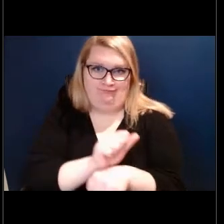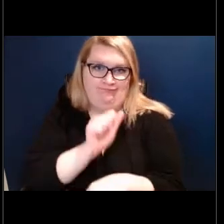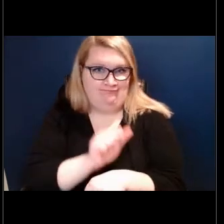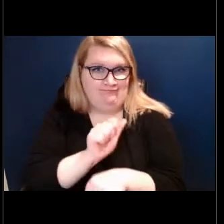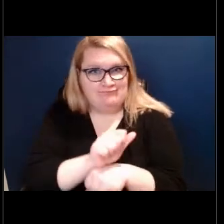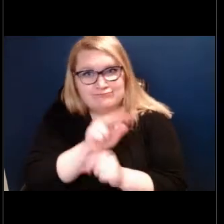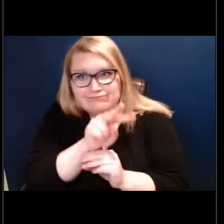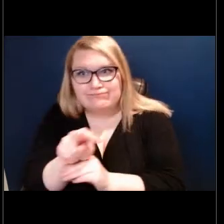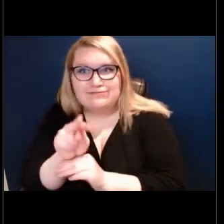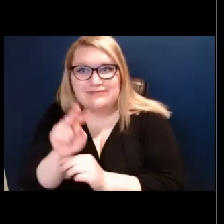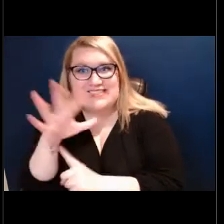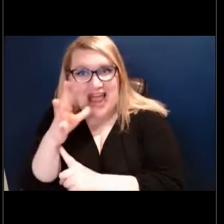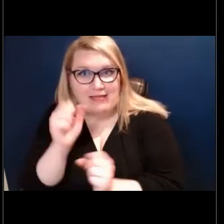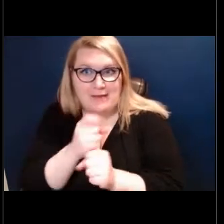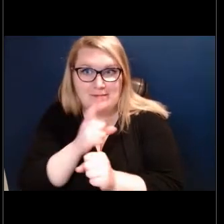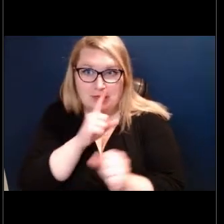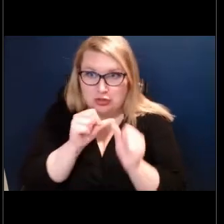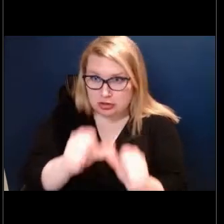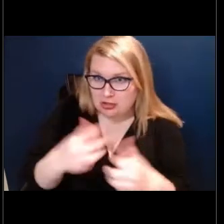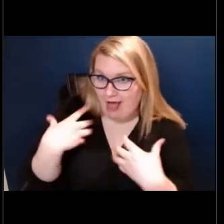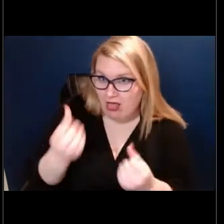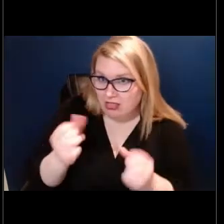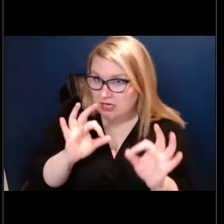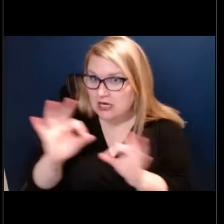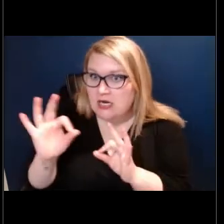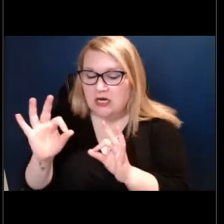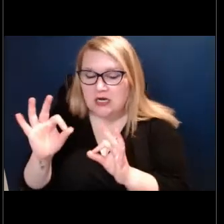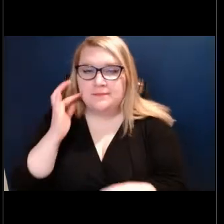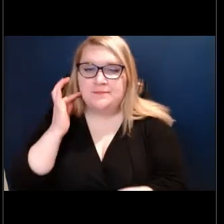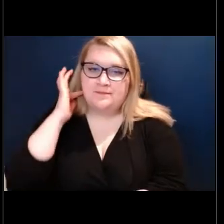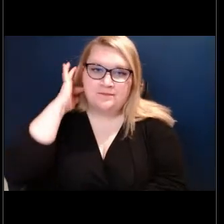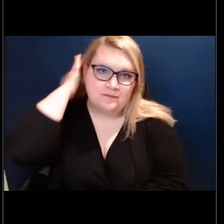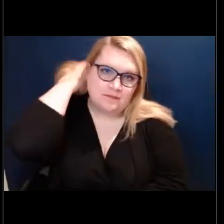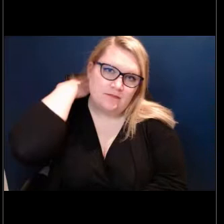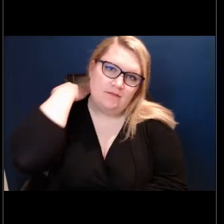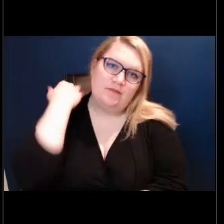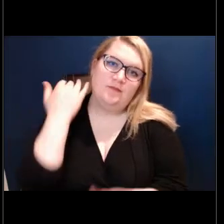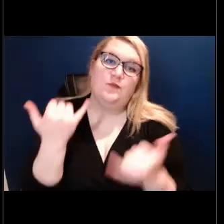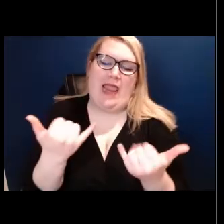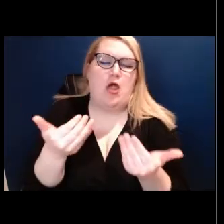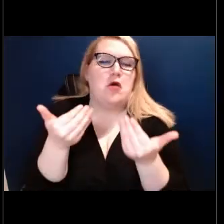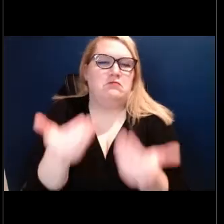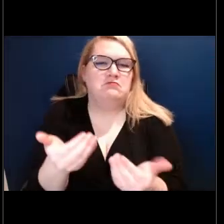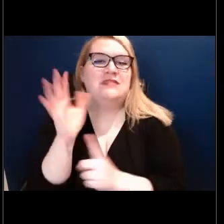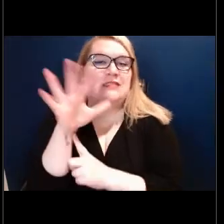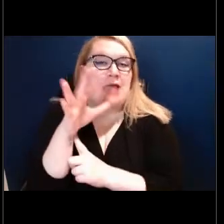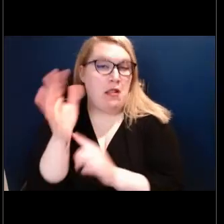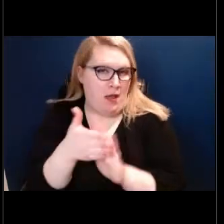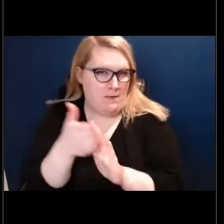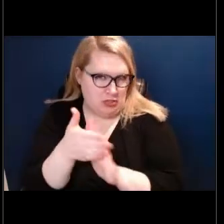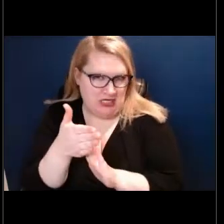making sure they're healthy and then working along. So let's go ahead and keep proceeding in satellite operations and we'll leave Tom.